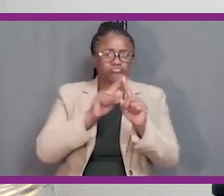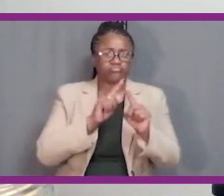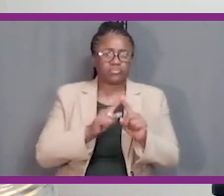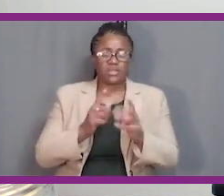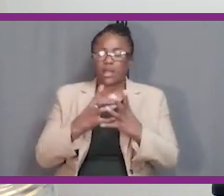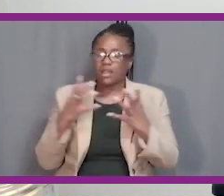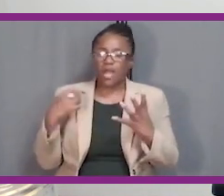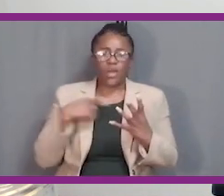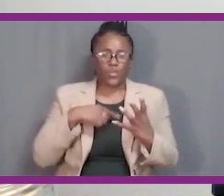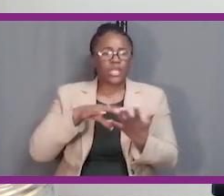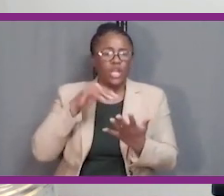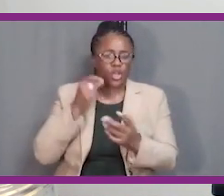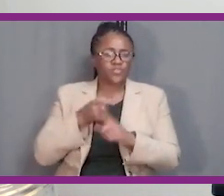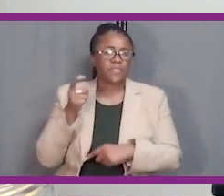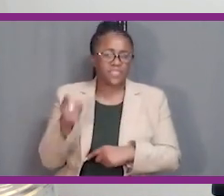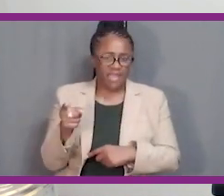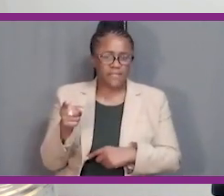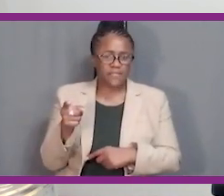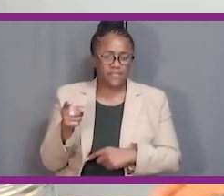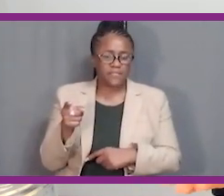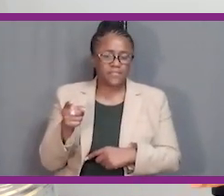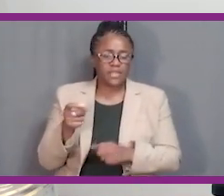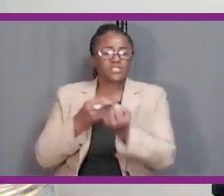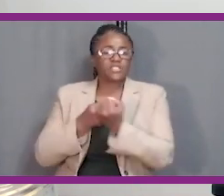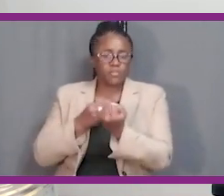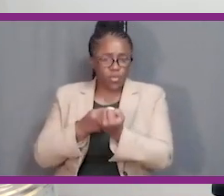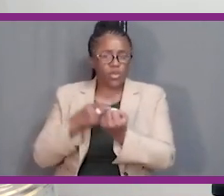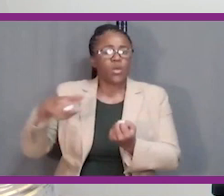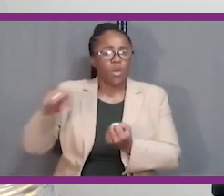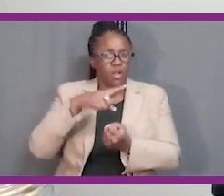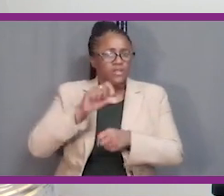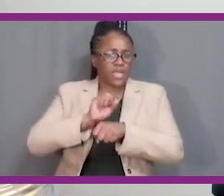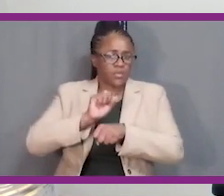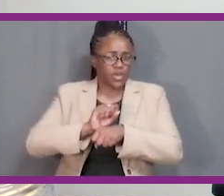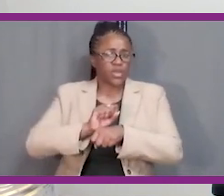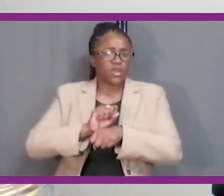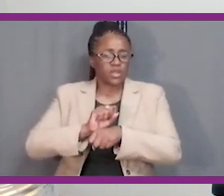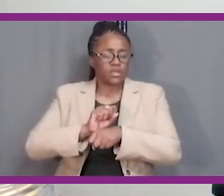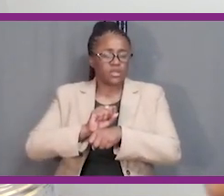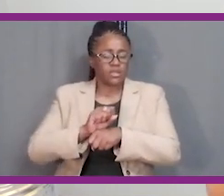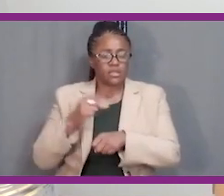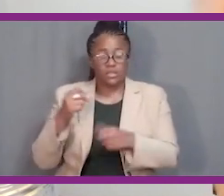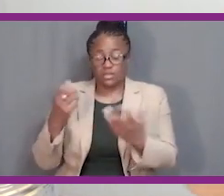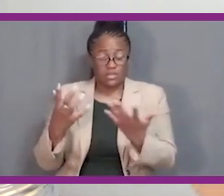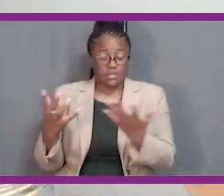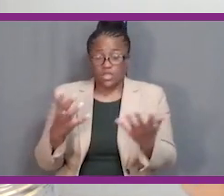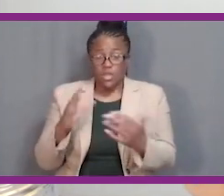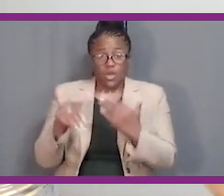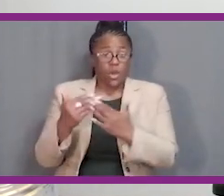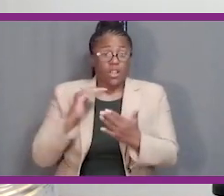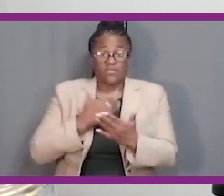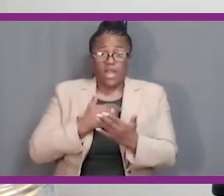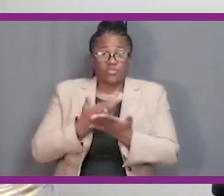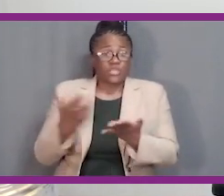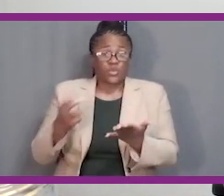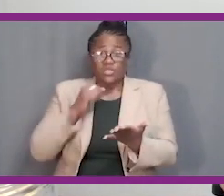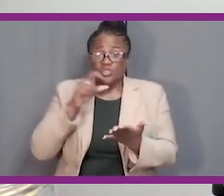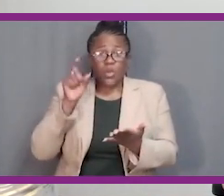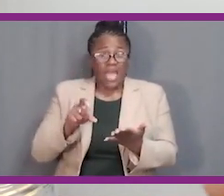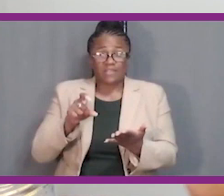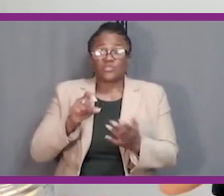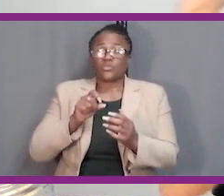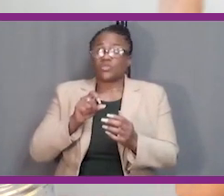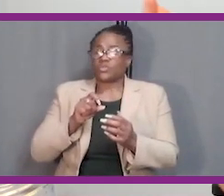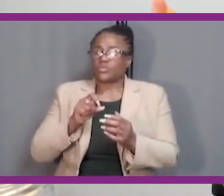work, that all of our resources don't only have to go towards changing policy and paying for a